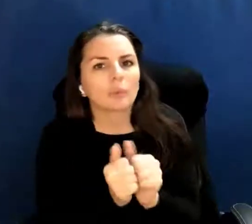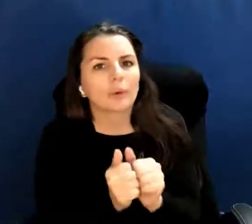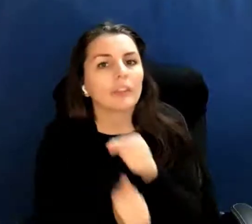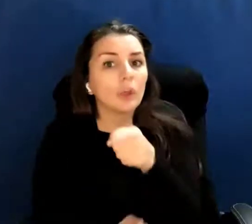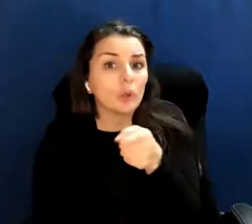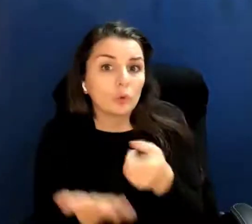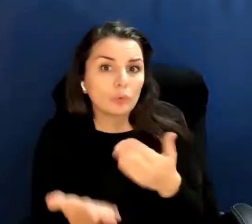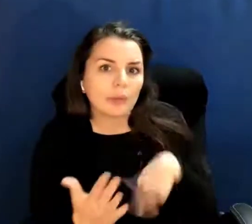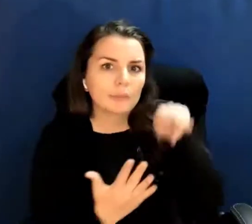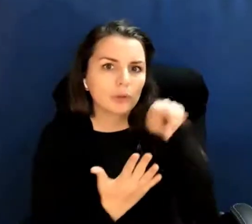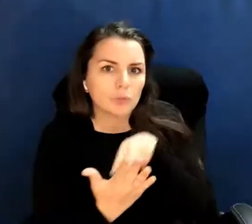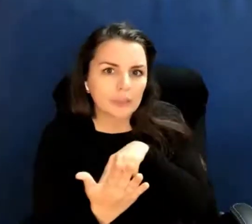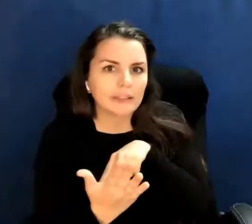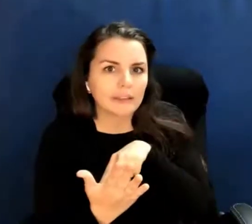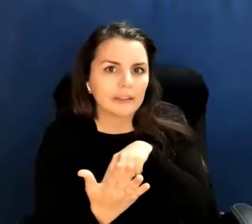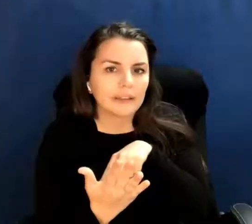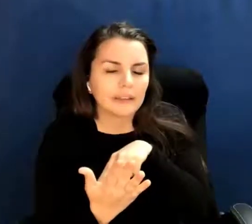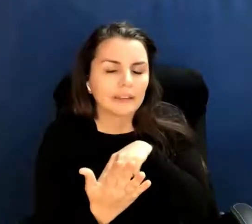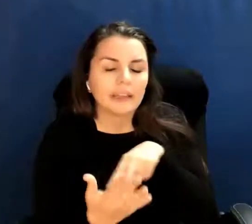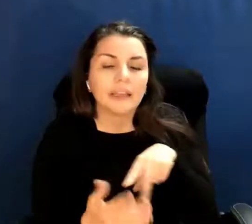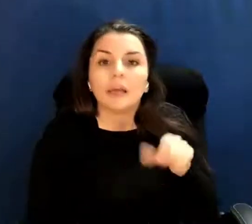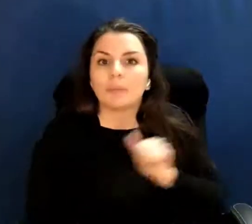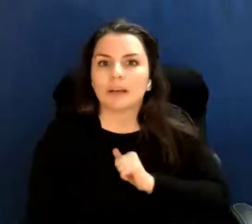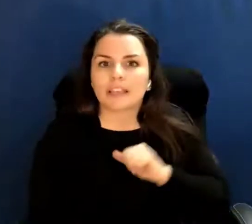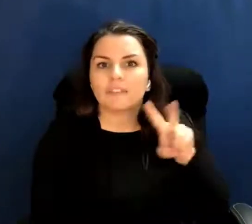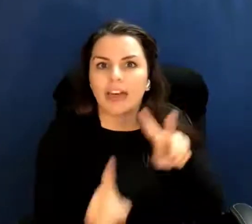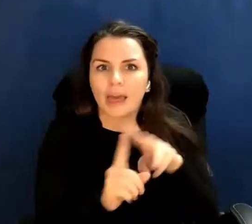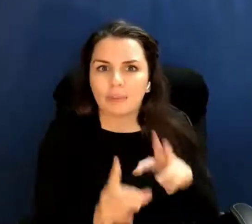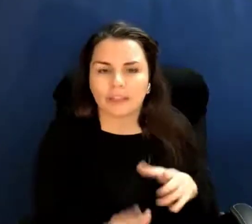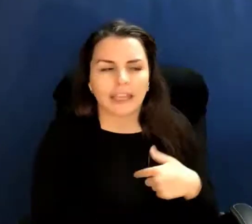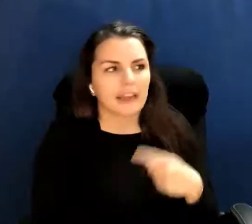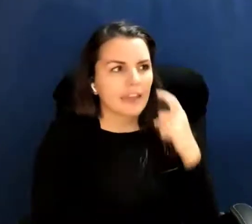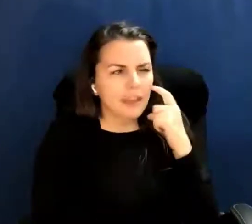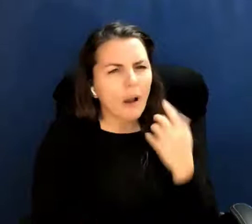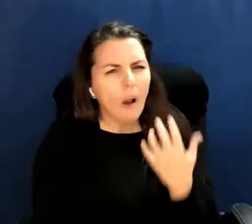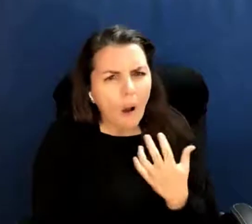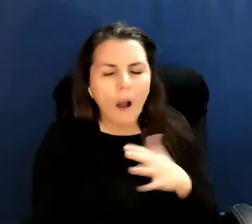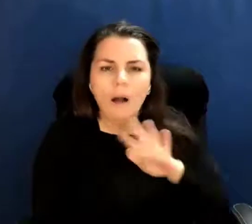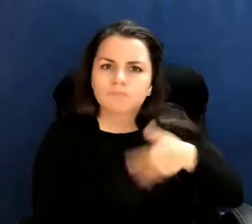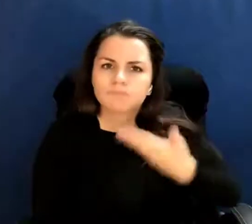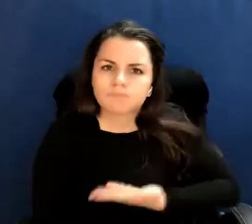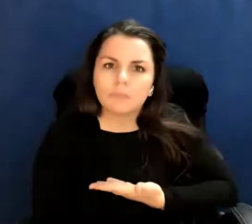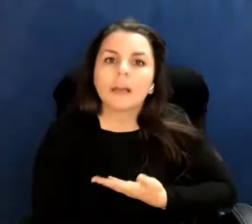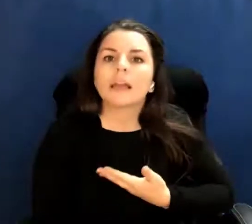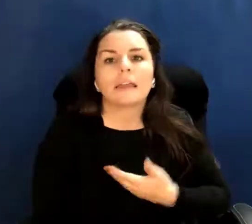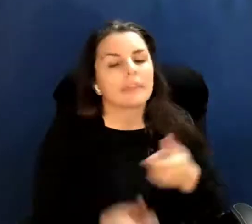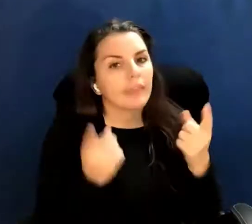as an applicant, and get mad about, right? So, I .. . That happens all the time. People call me and they say,